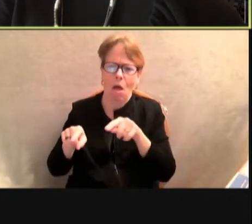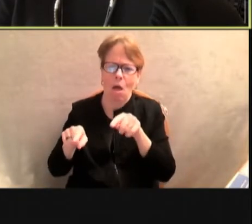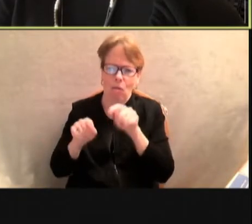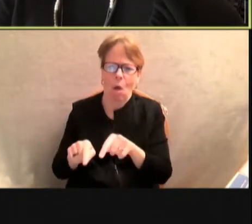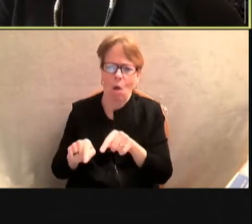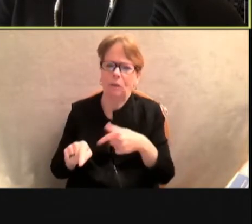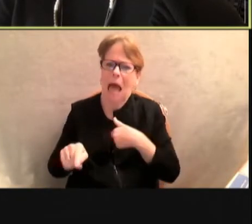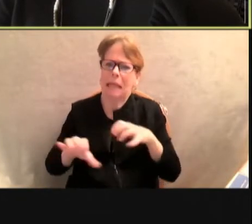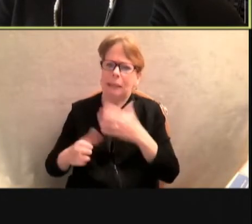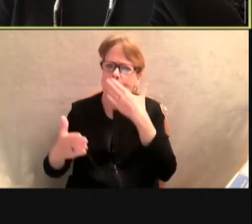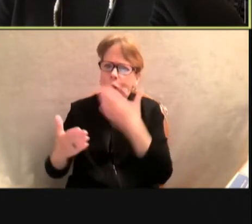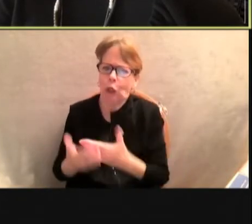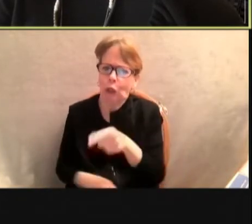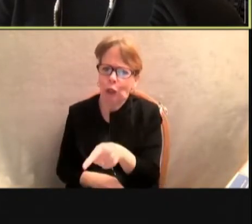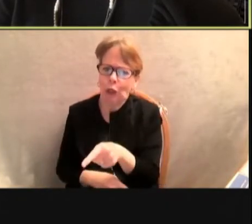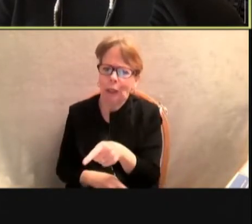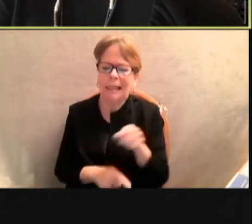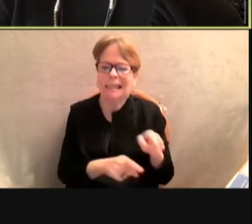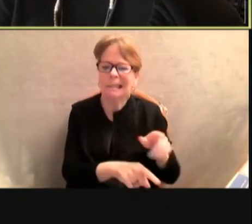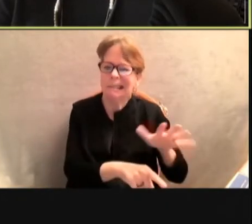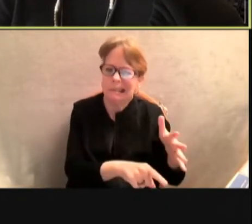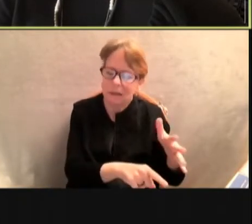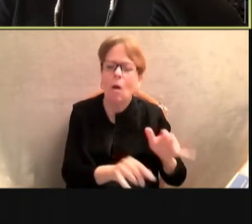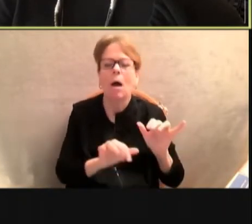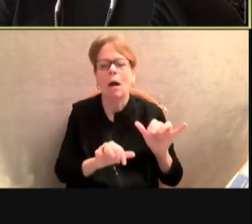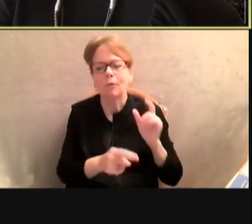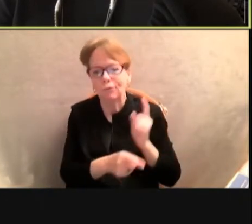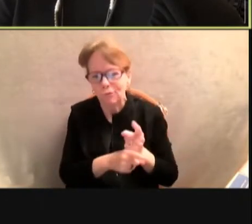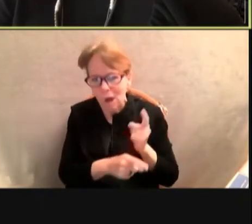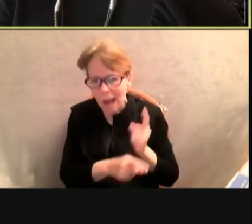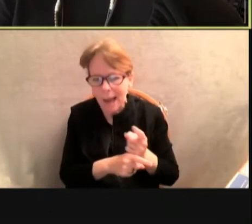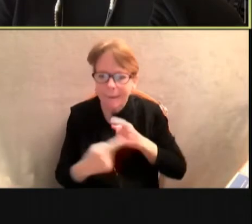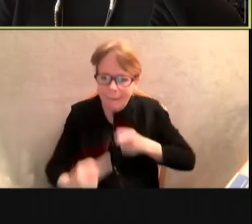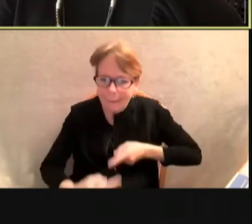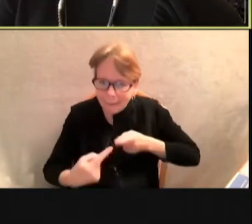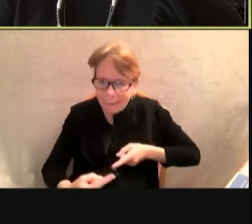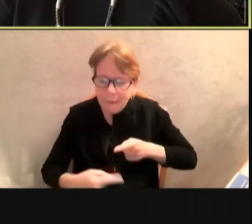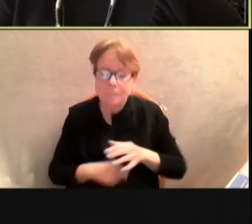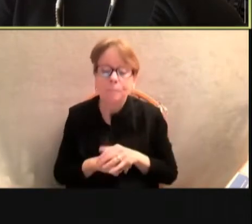It may also show that on standardized exams there was a disconnect between what they were